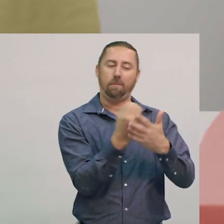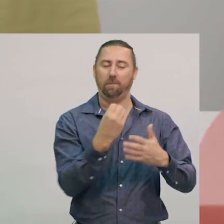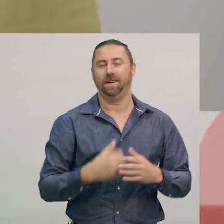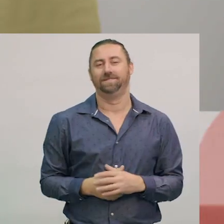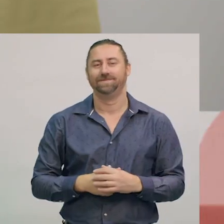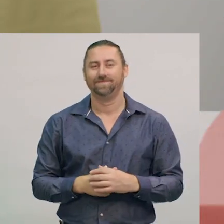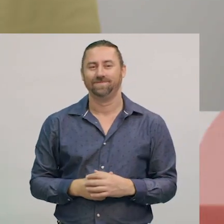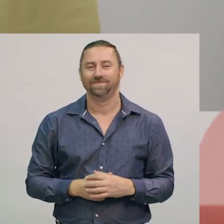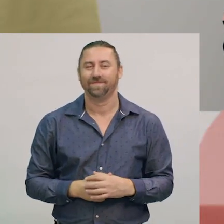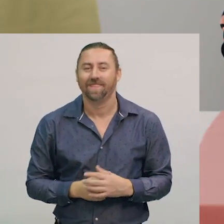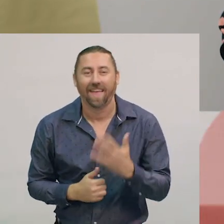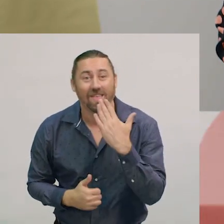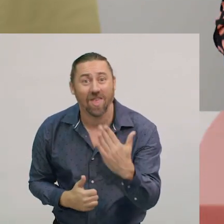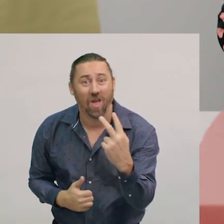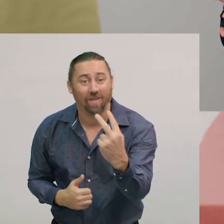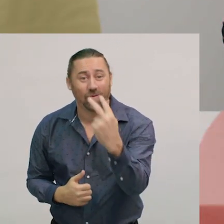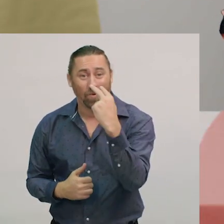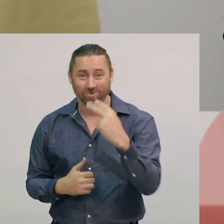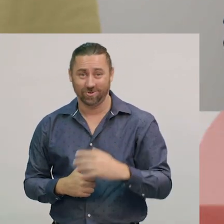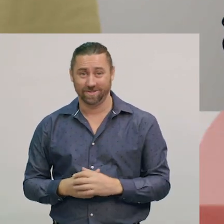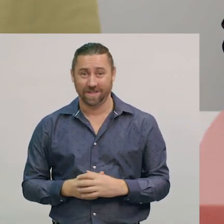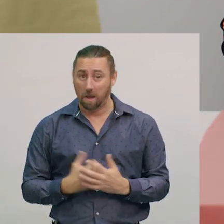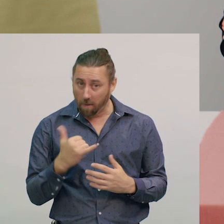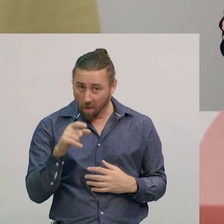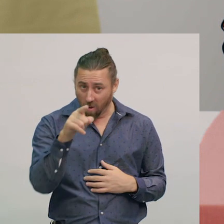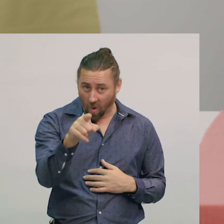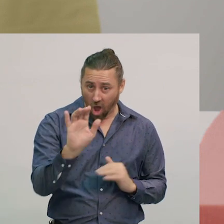Thanks so much for joining us today. You might like to practise sharing,